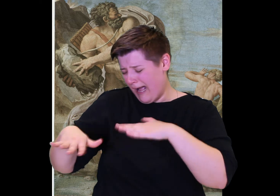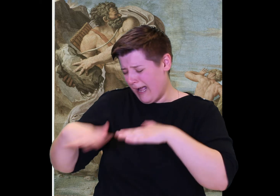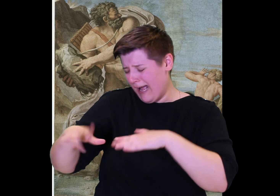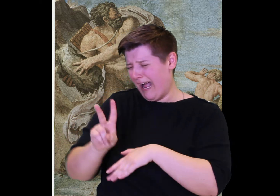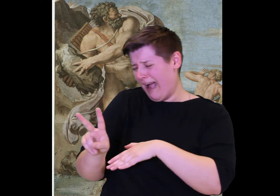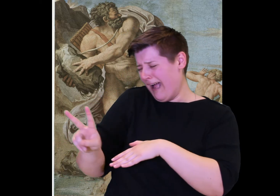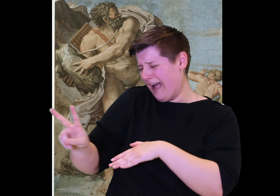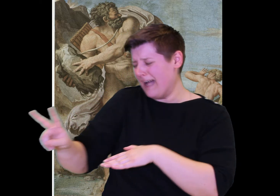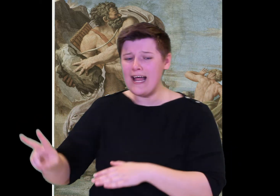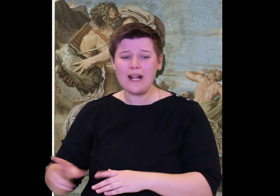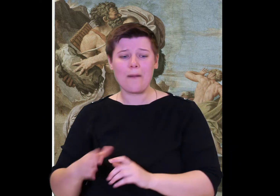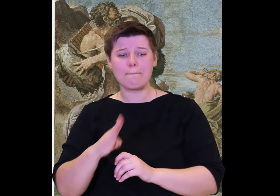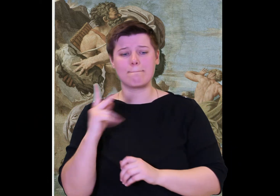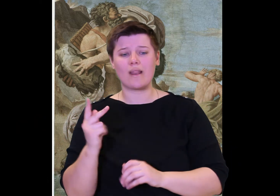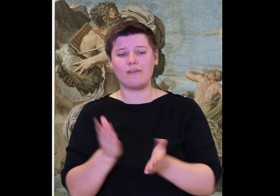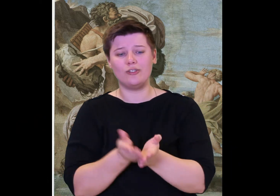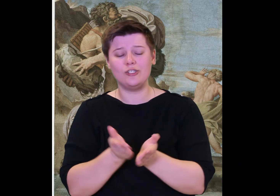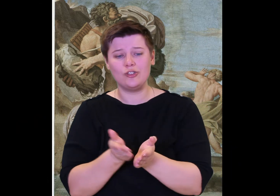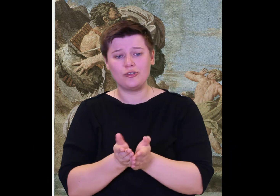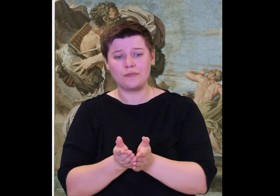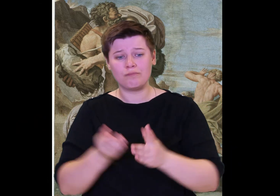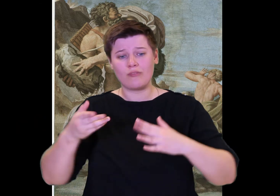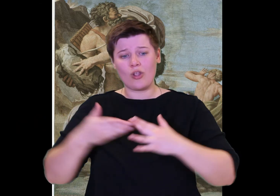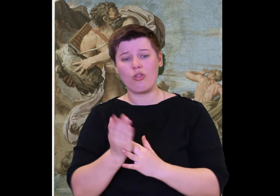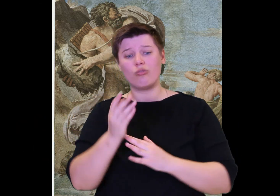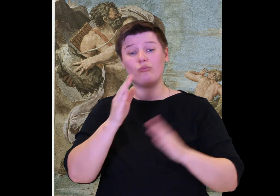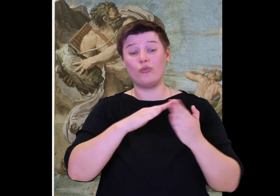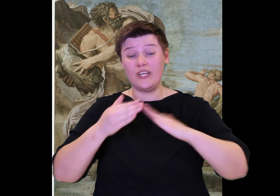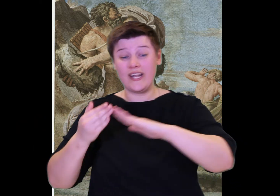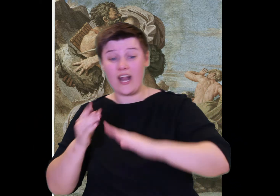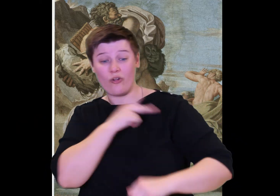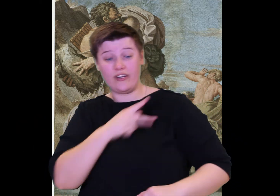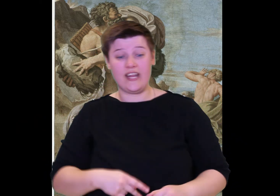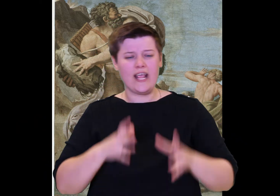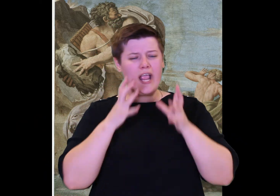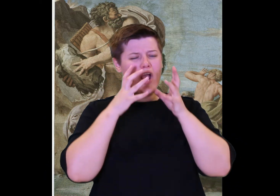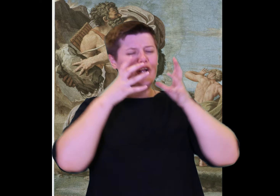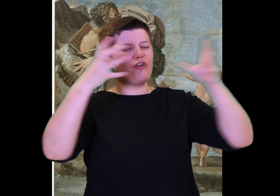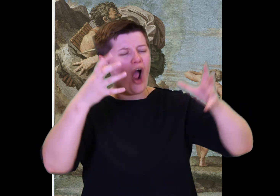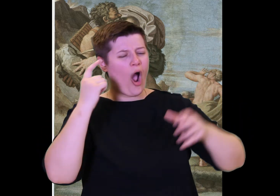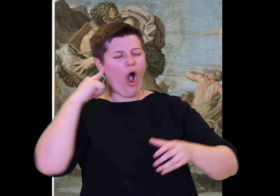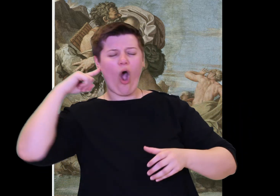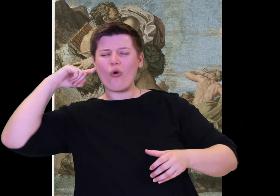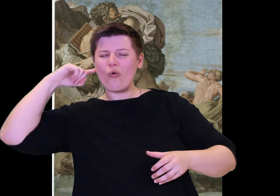When they went inside, they found a woman, mountain-high. They were appalled and shocked.